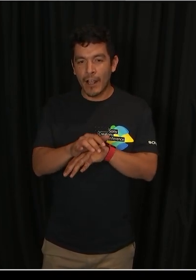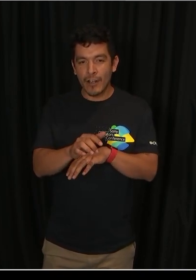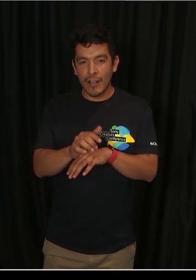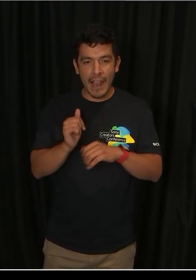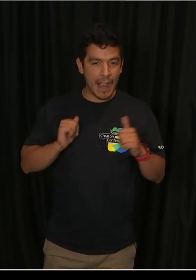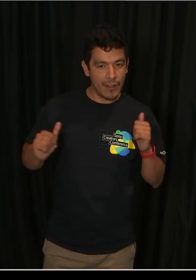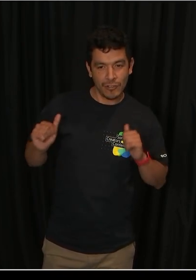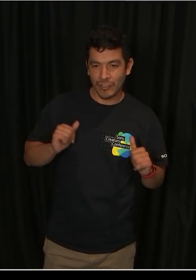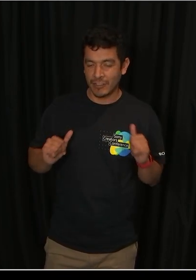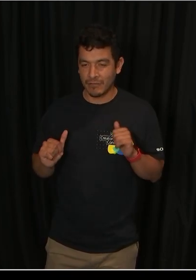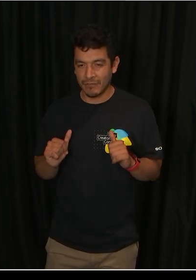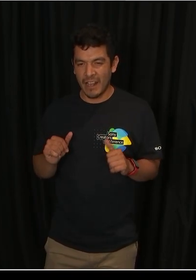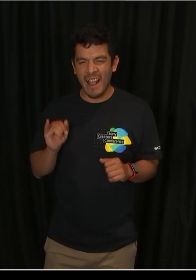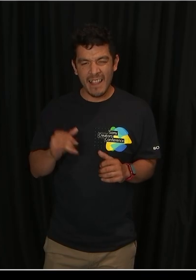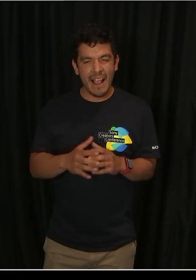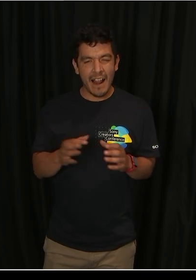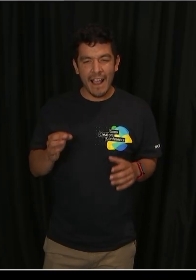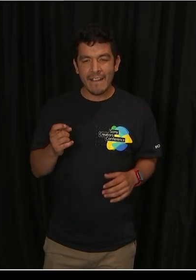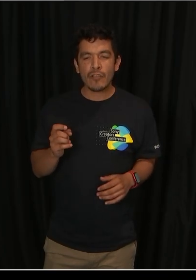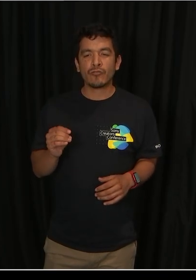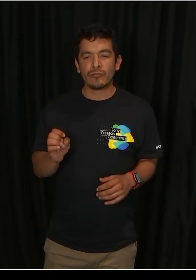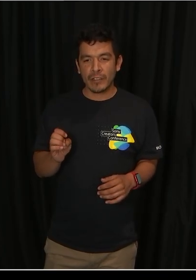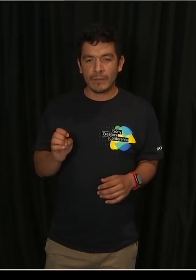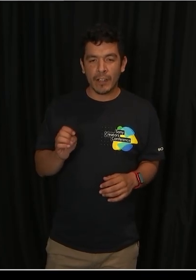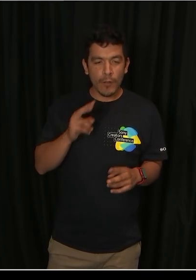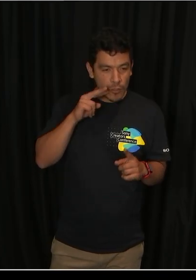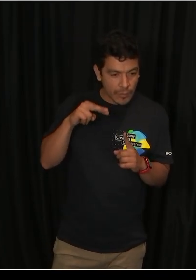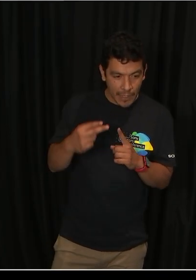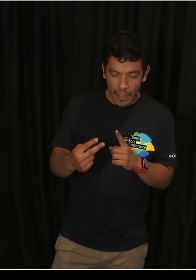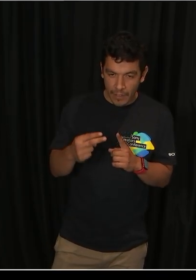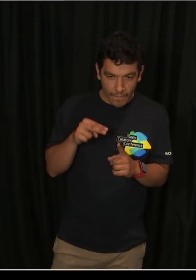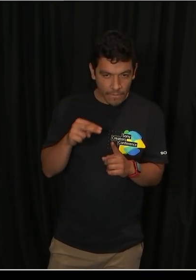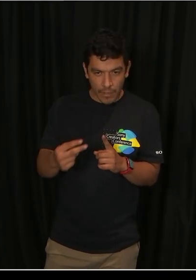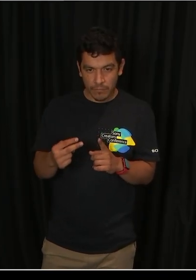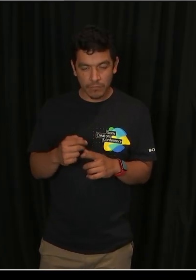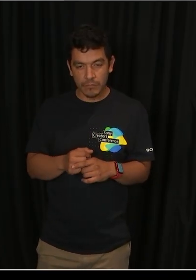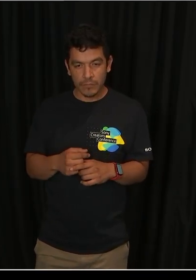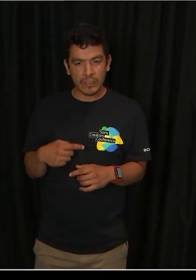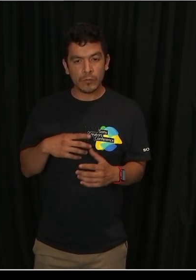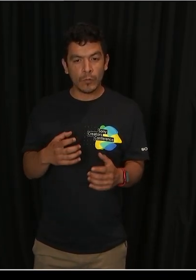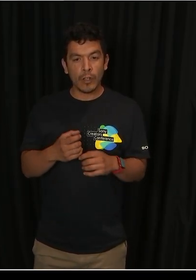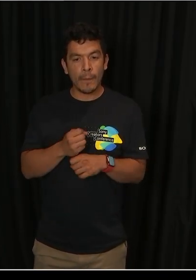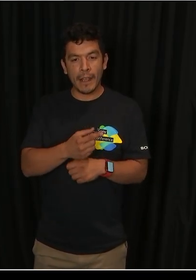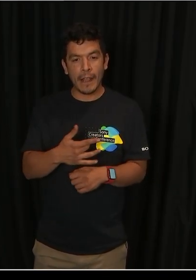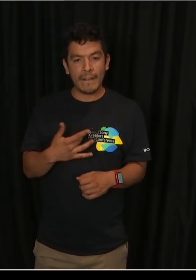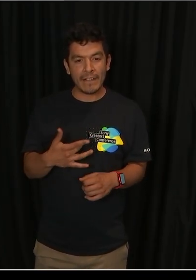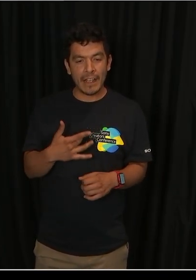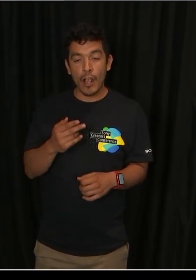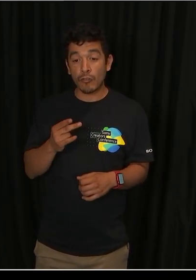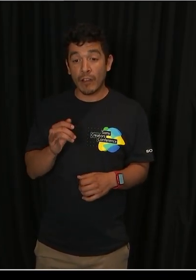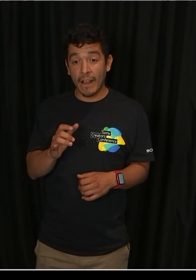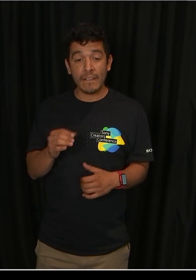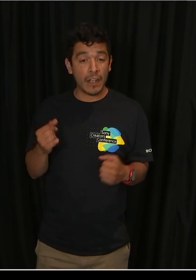And there's obviously a lot of extreme perspective. We wanted to make him feel graphic and strong.